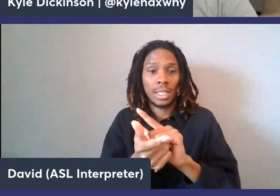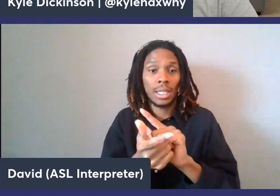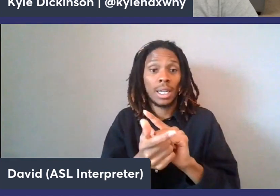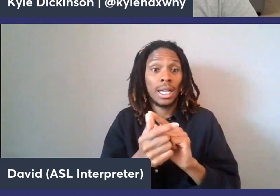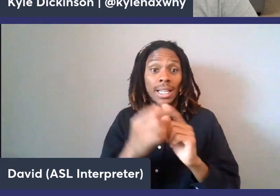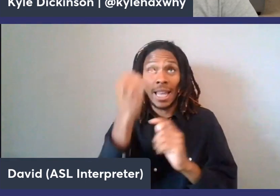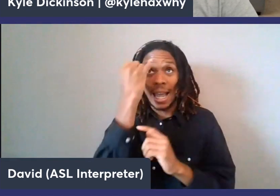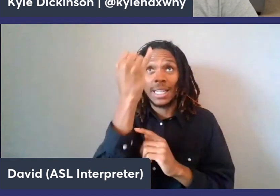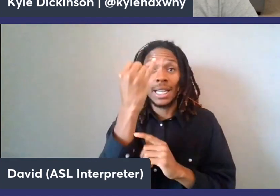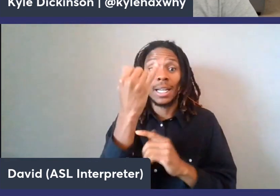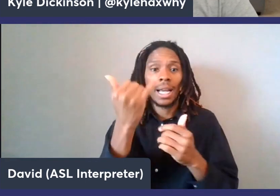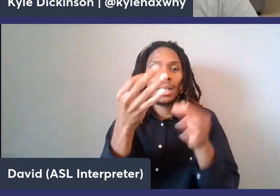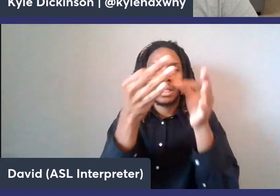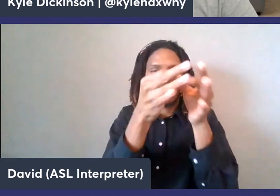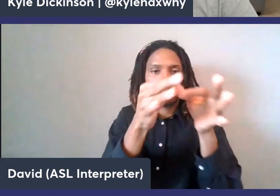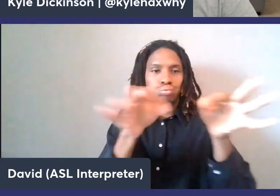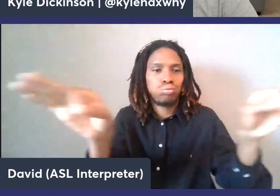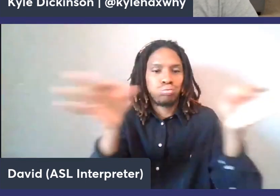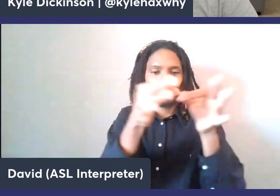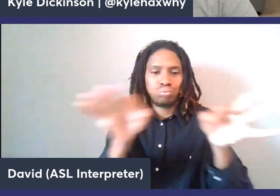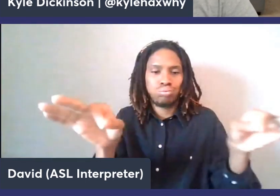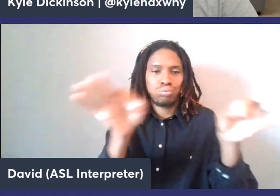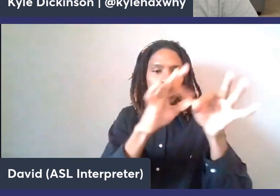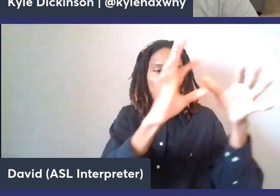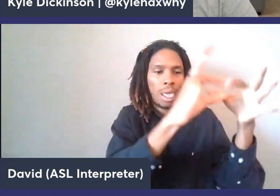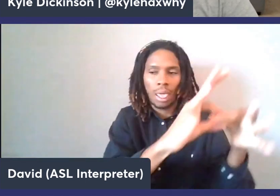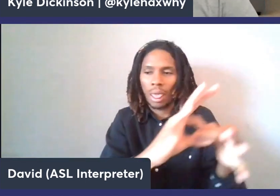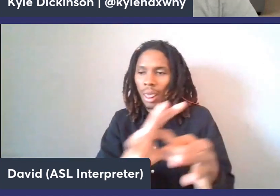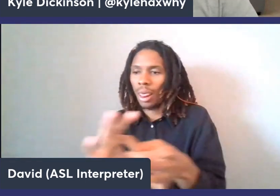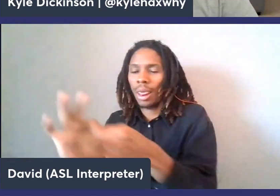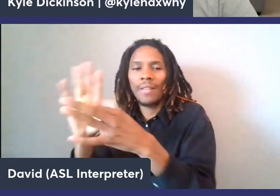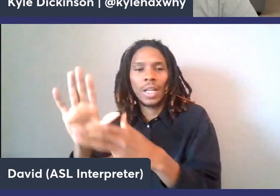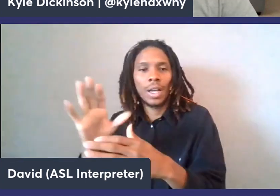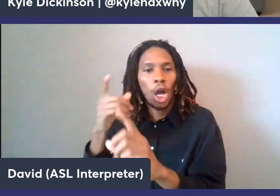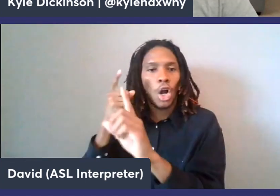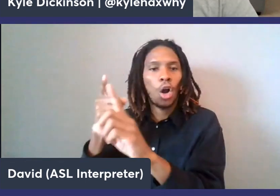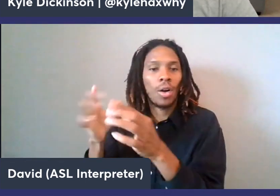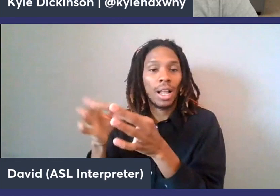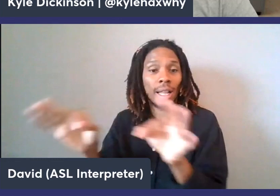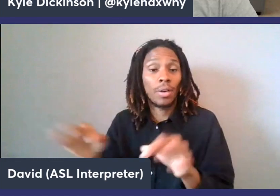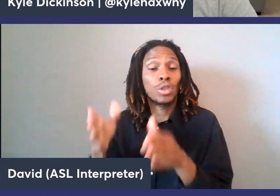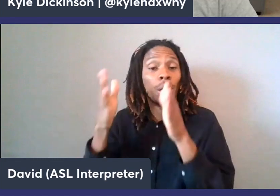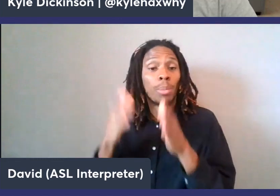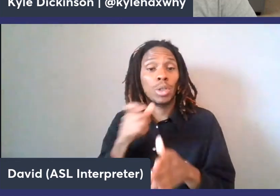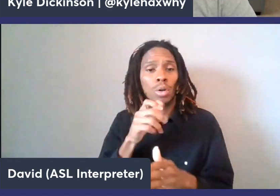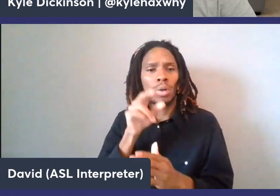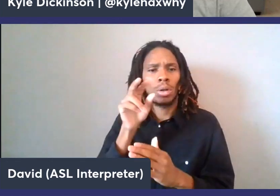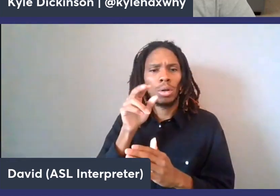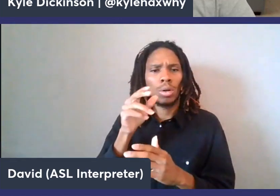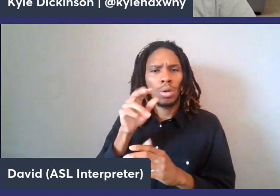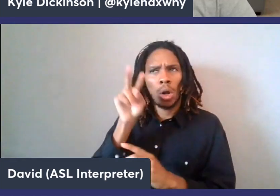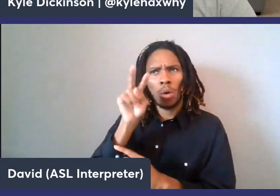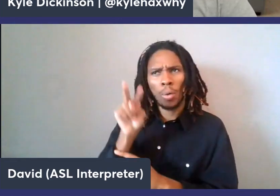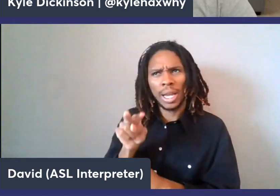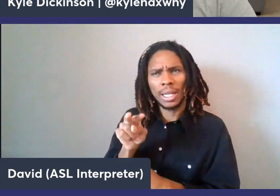is translated fluently in the target language. So a person who reads the machine-translated output,